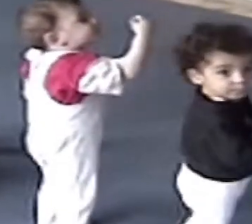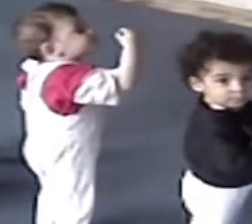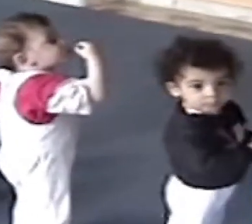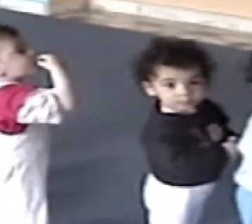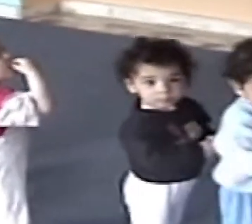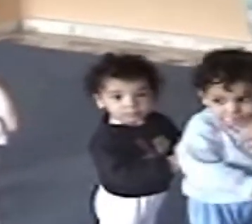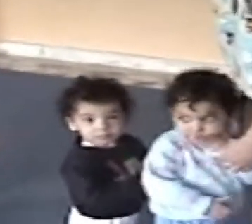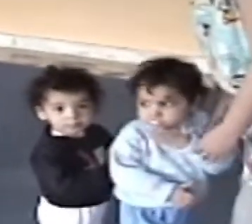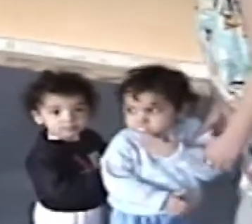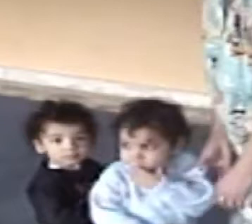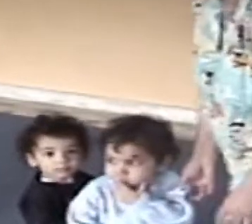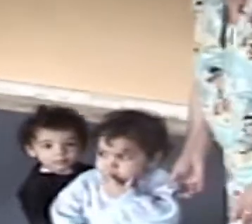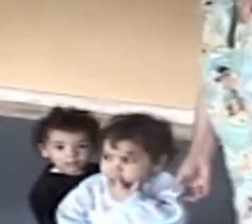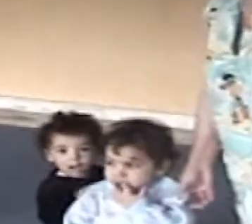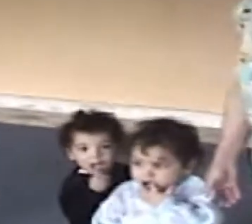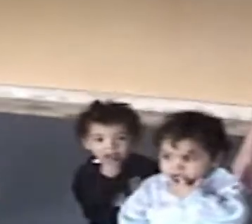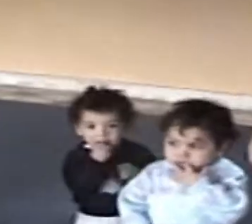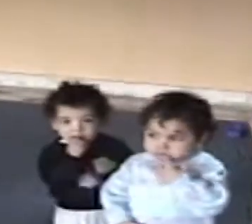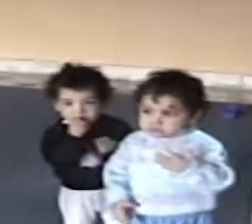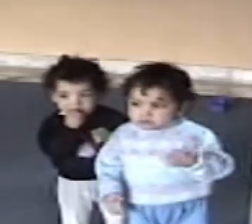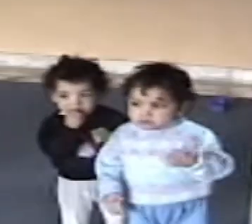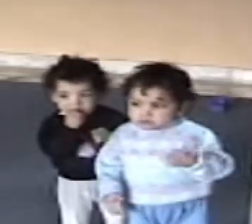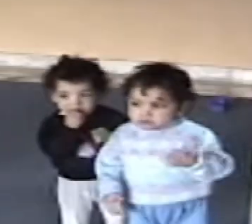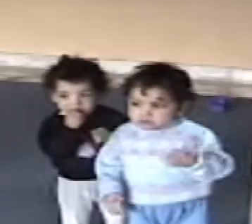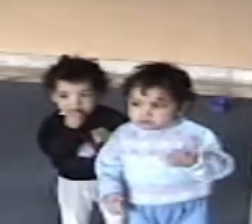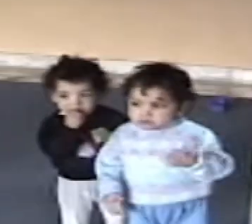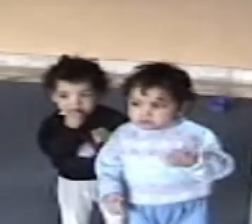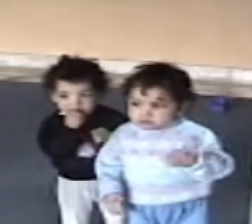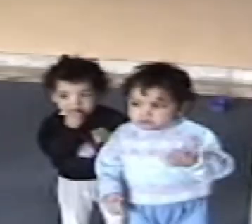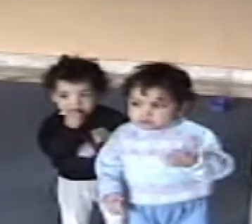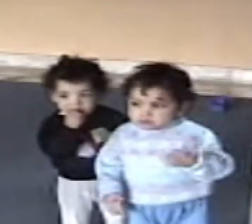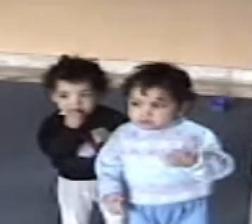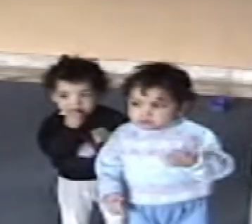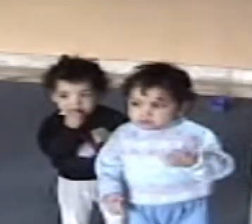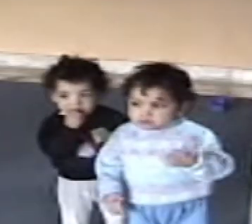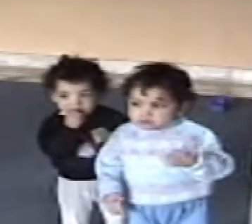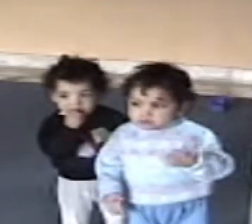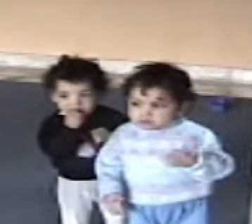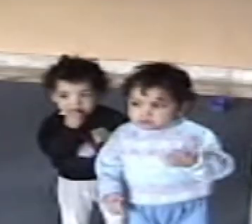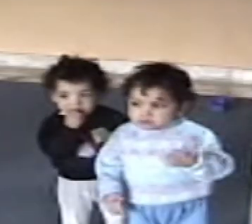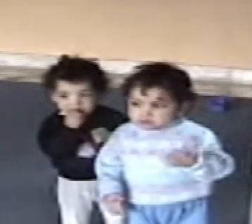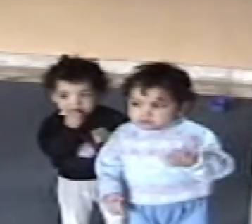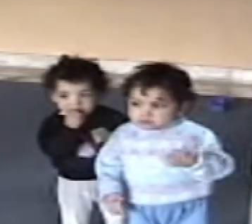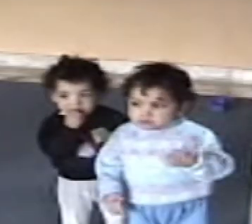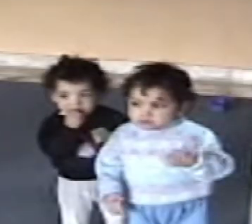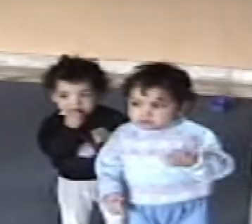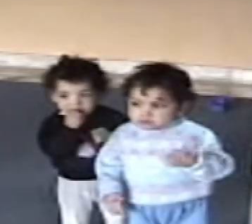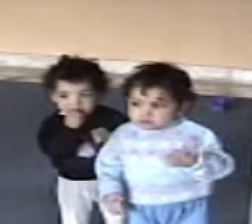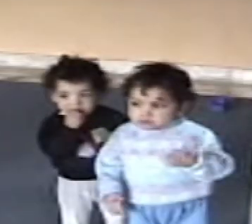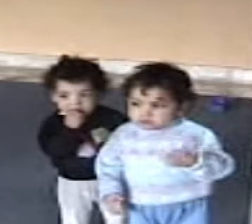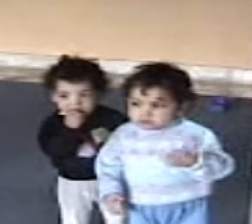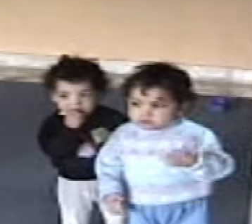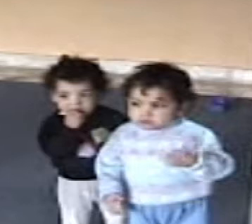The first is what you should be noting is the motor stereotypies the infants are showing,